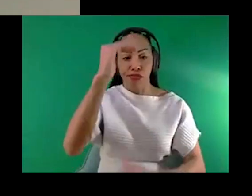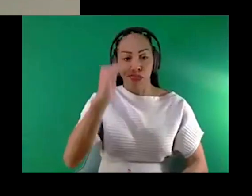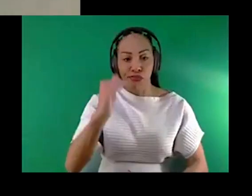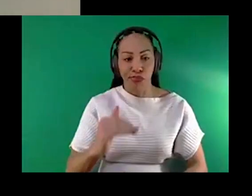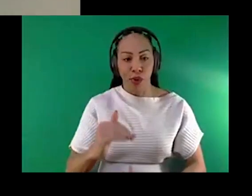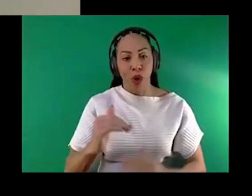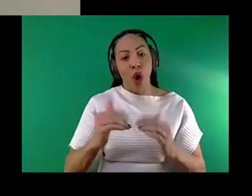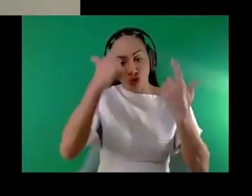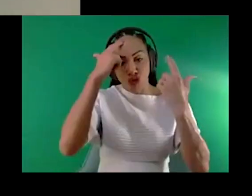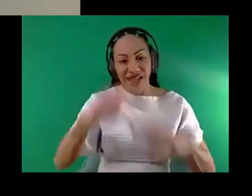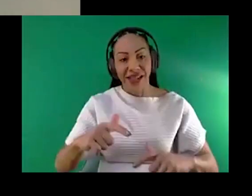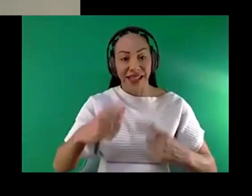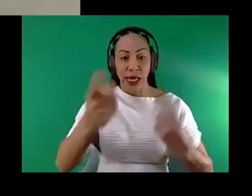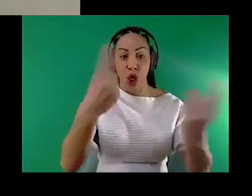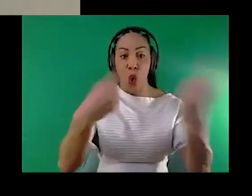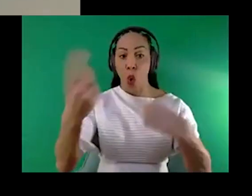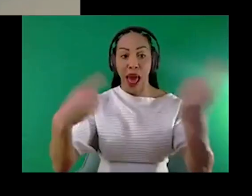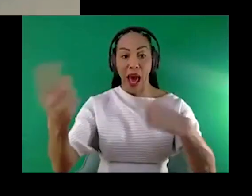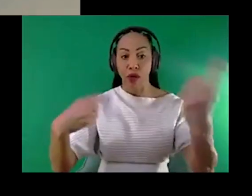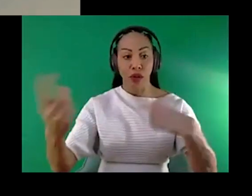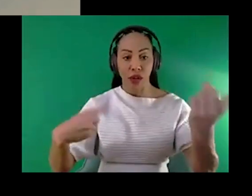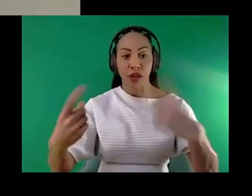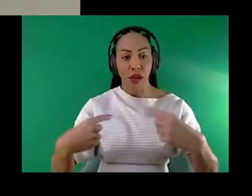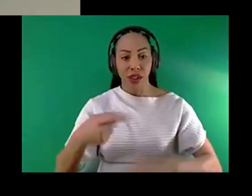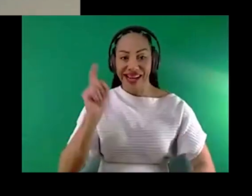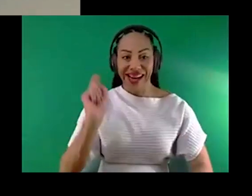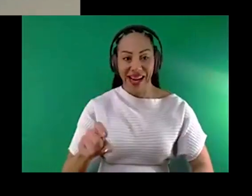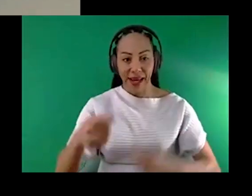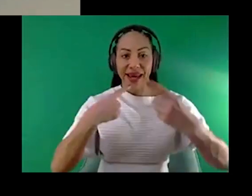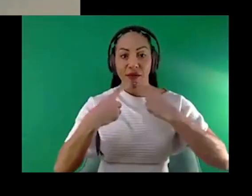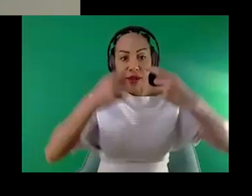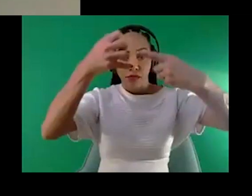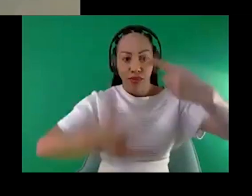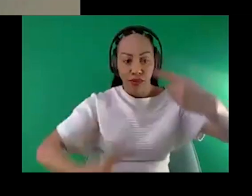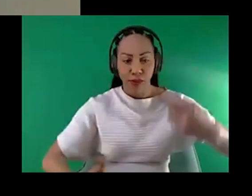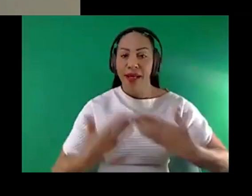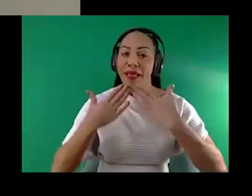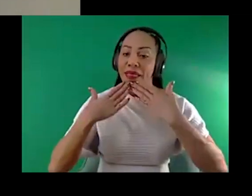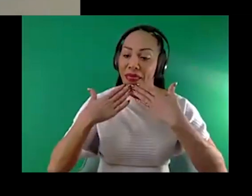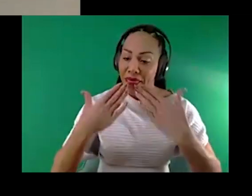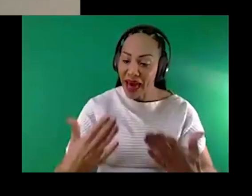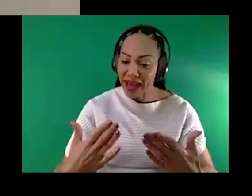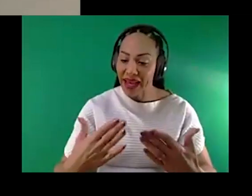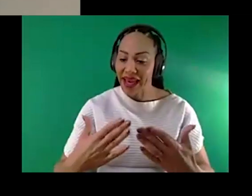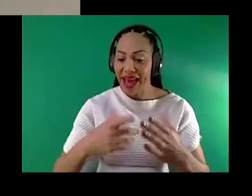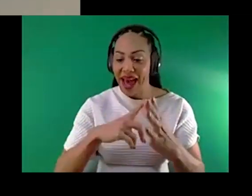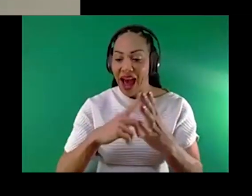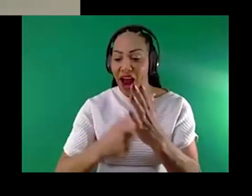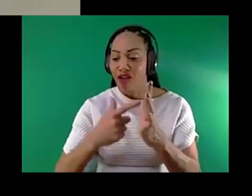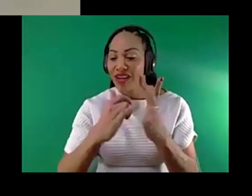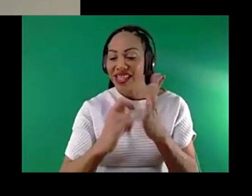this to a close um I would like to thank Aristide and Sabrina for joining me as panelists today um